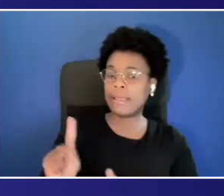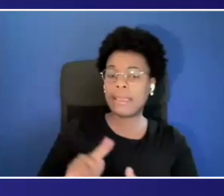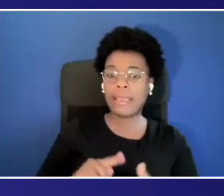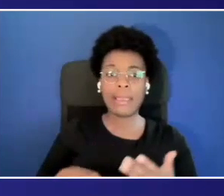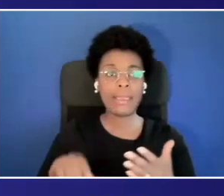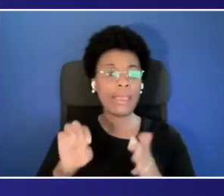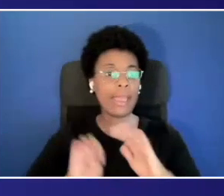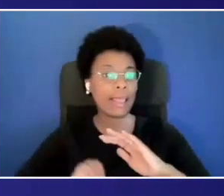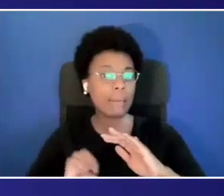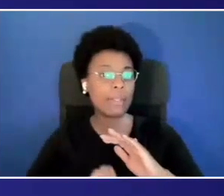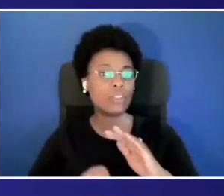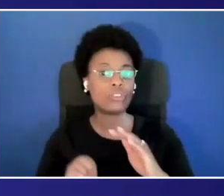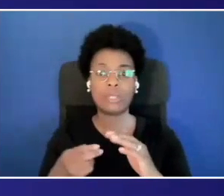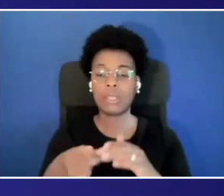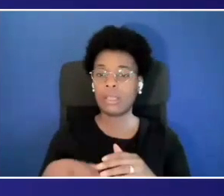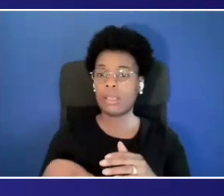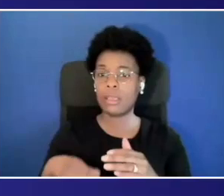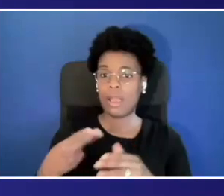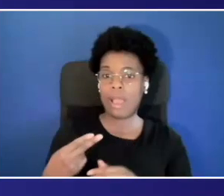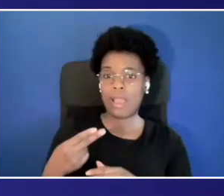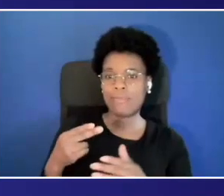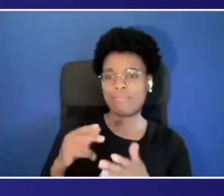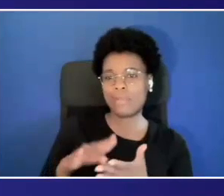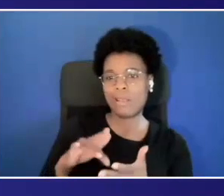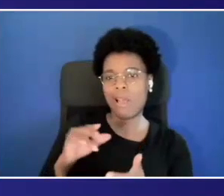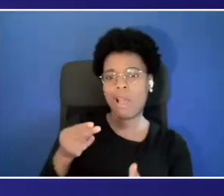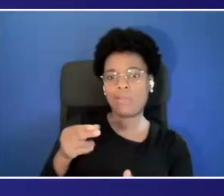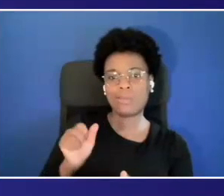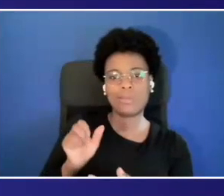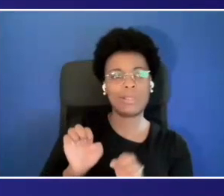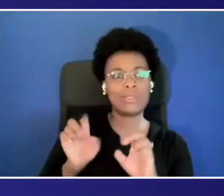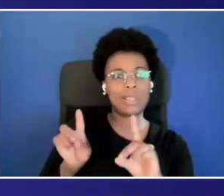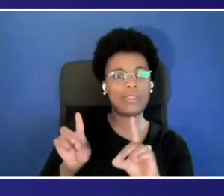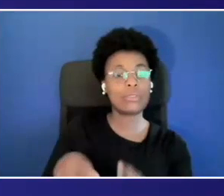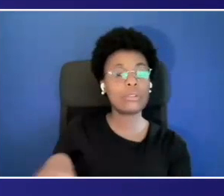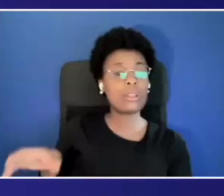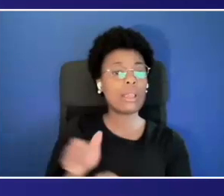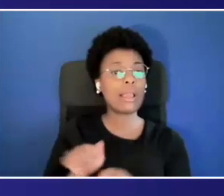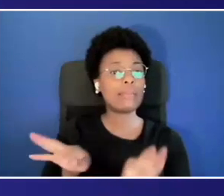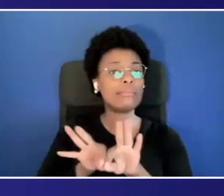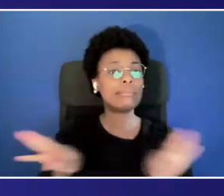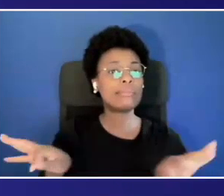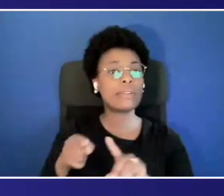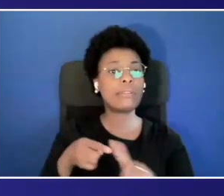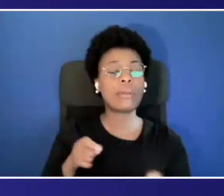He received a Bachelor of Arts in Political Science from the University of Louisiana at Lafayette.